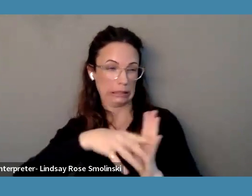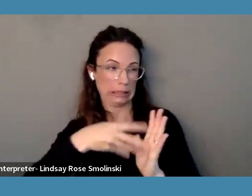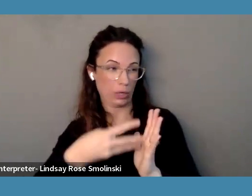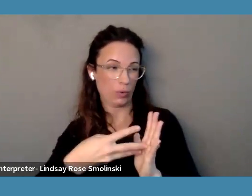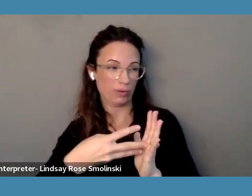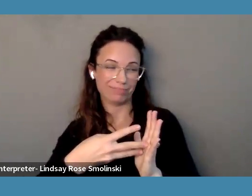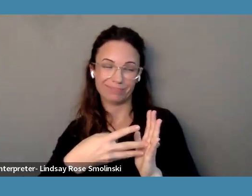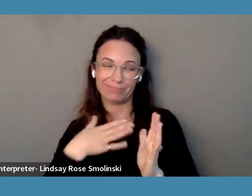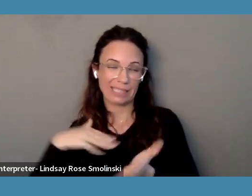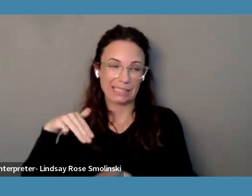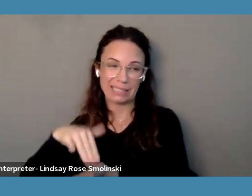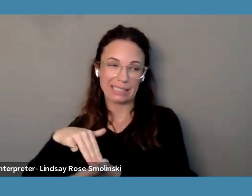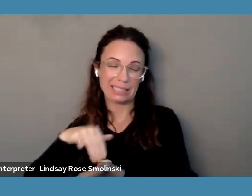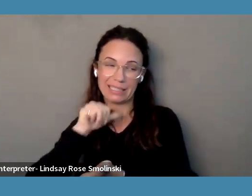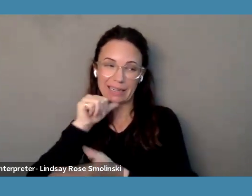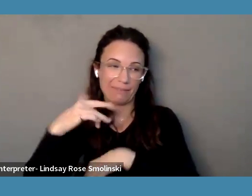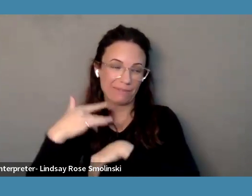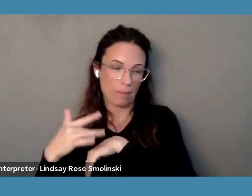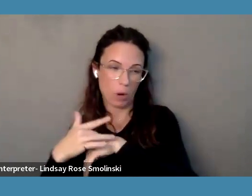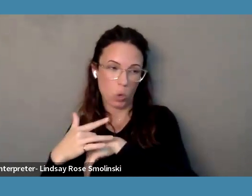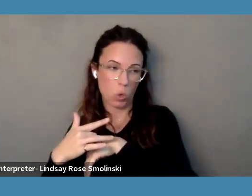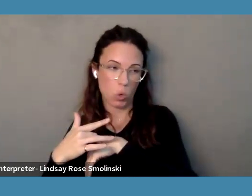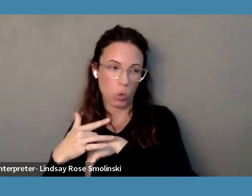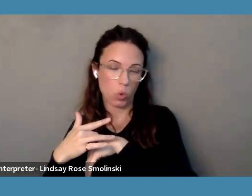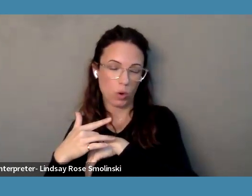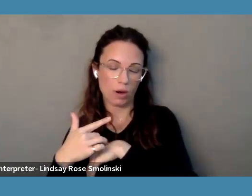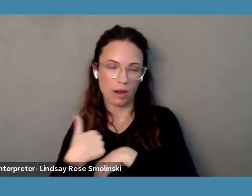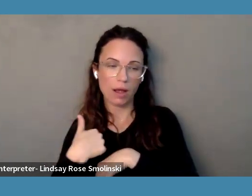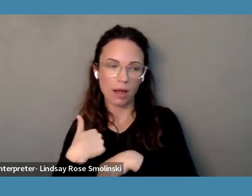that my doctor is unavailable and I intend to call him as a witness.